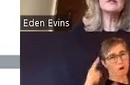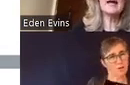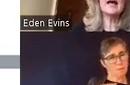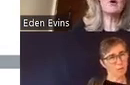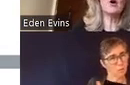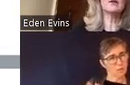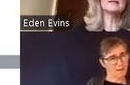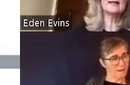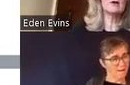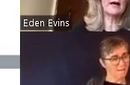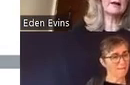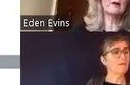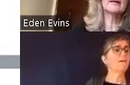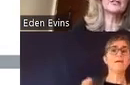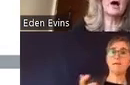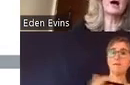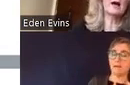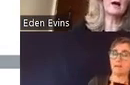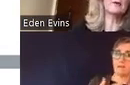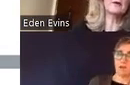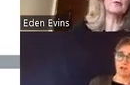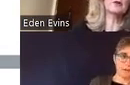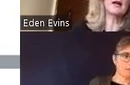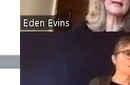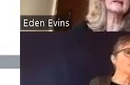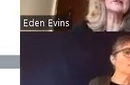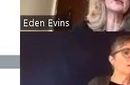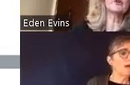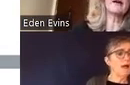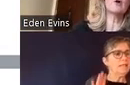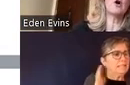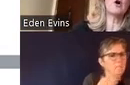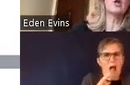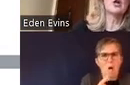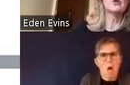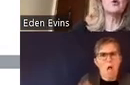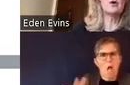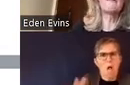like alcohol is an outlier here, it's not. If you were a daily user of alcohol you were